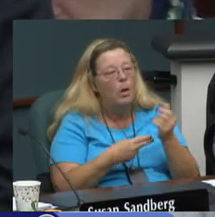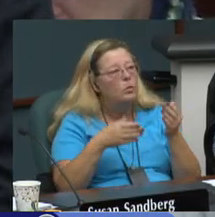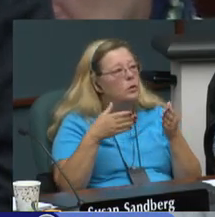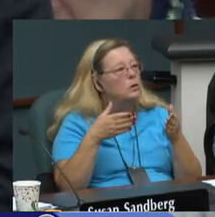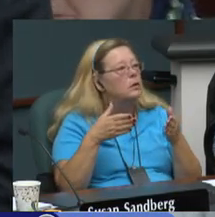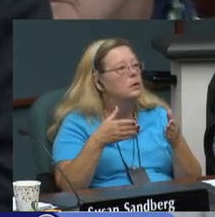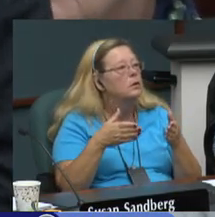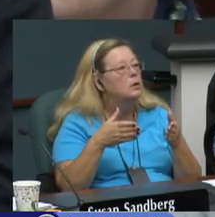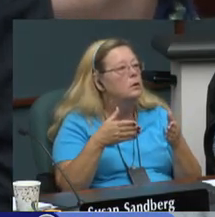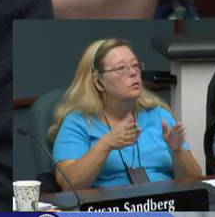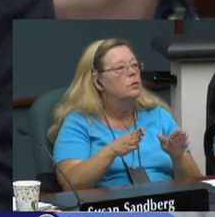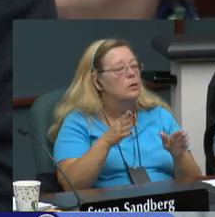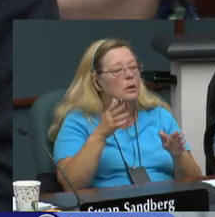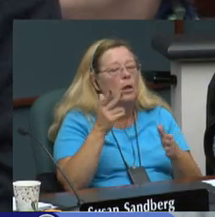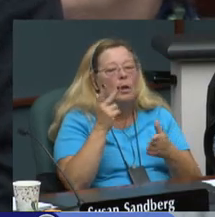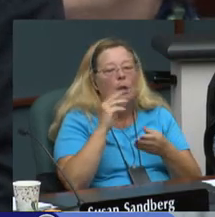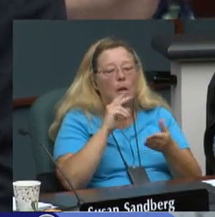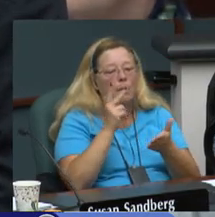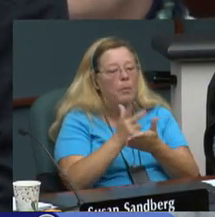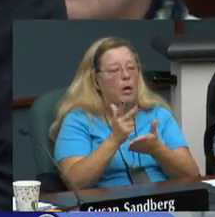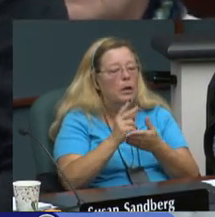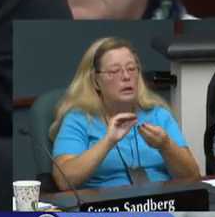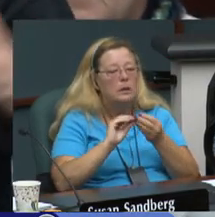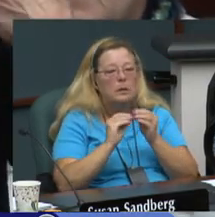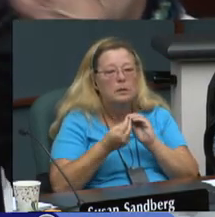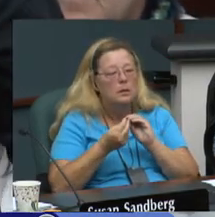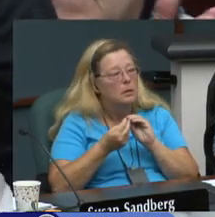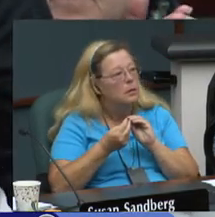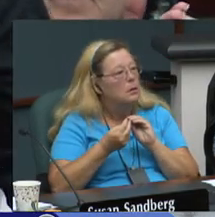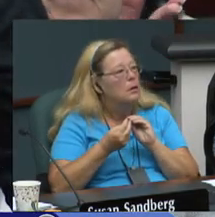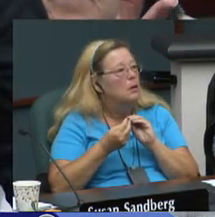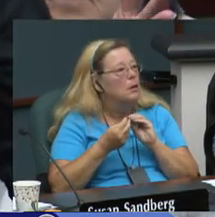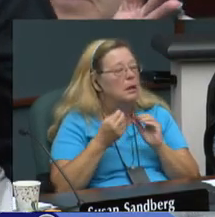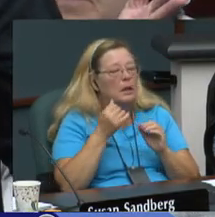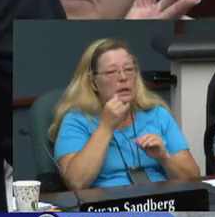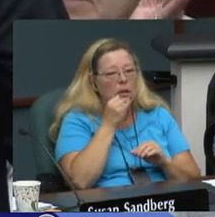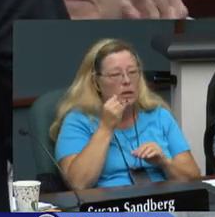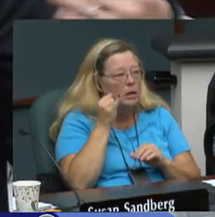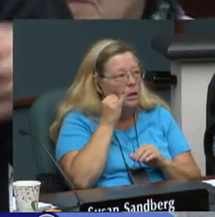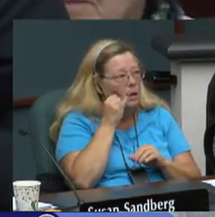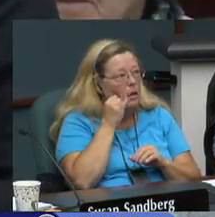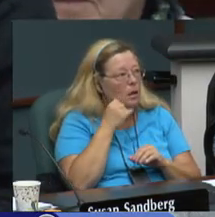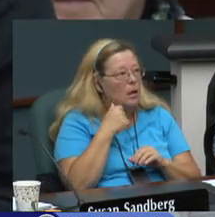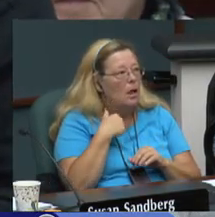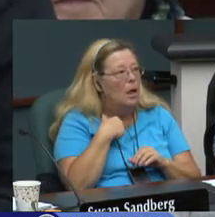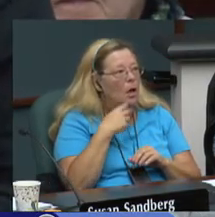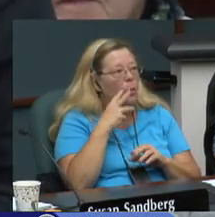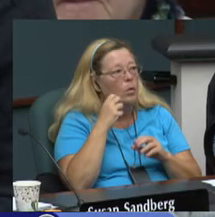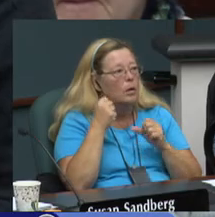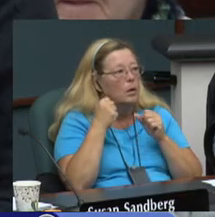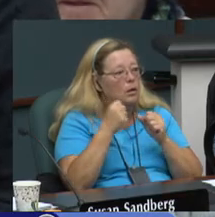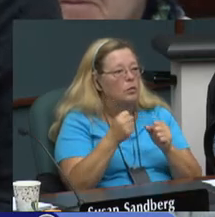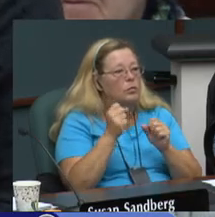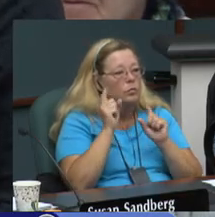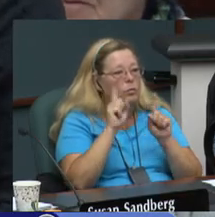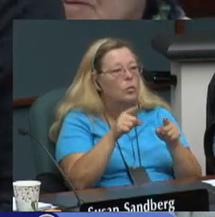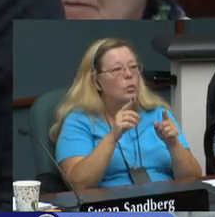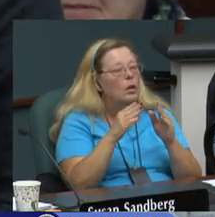is crowded I just yesterday was driving toward town and there was a school bus